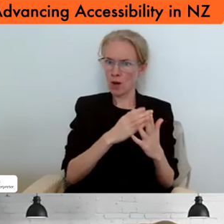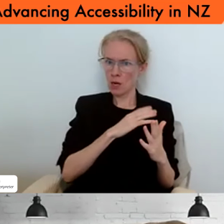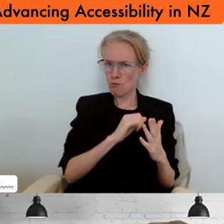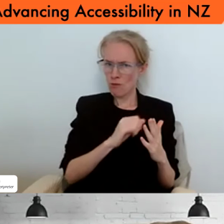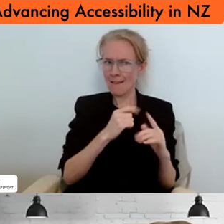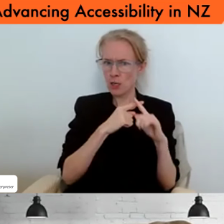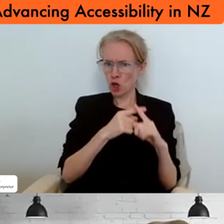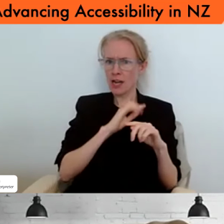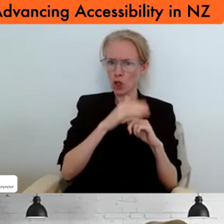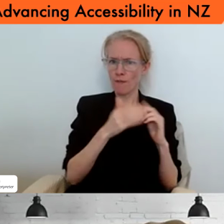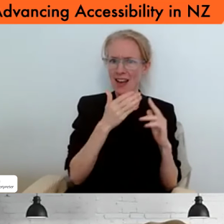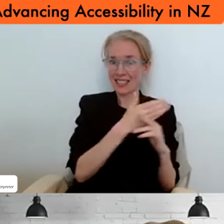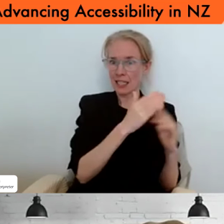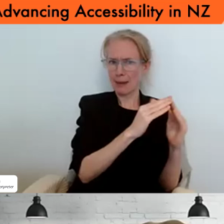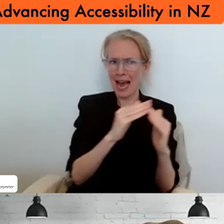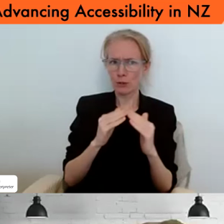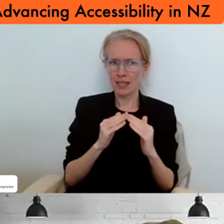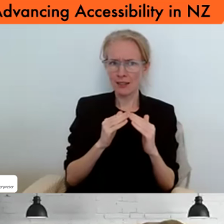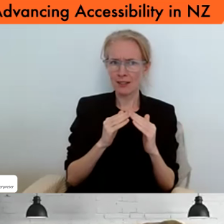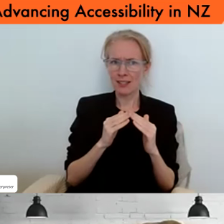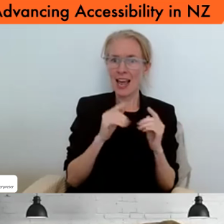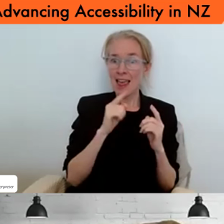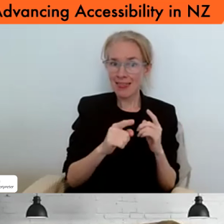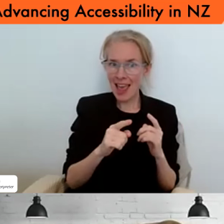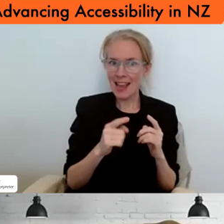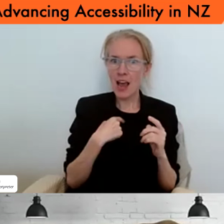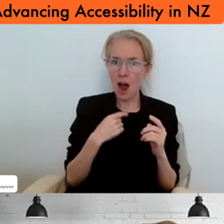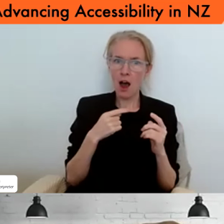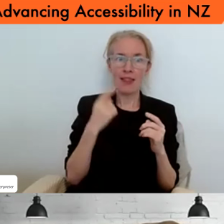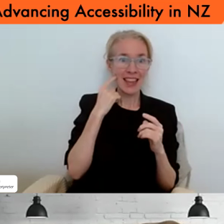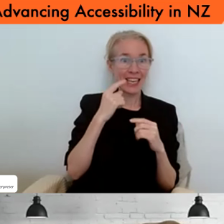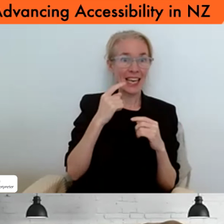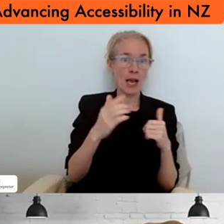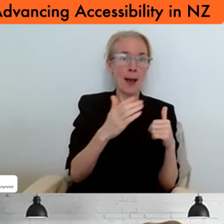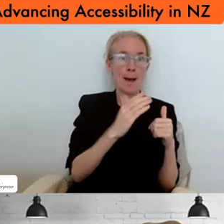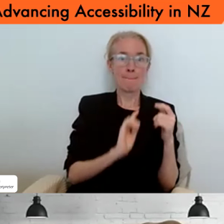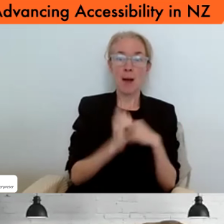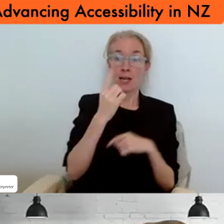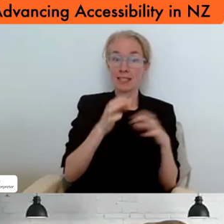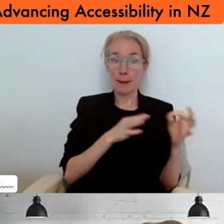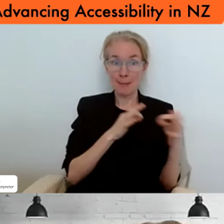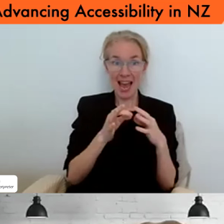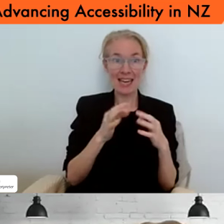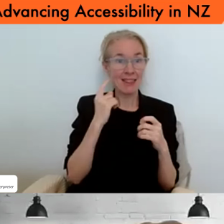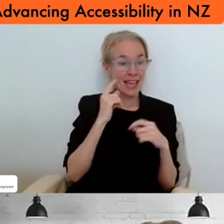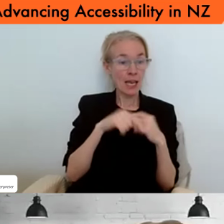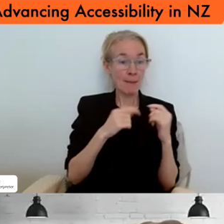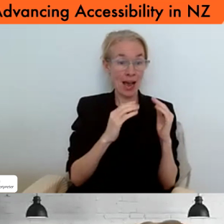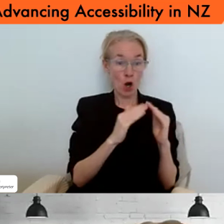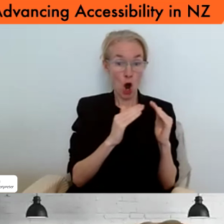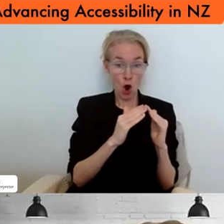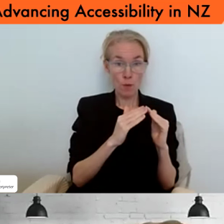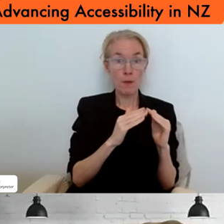taking it even further back into masterplanning and looking at the accessibility of the environment and the homes at the same time.